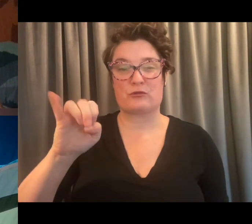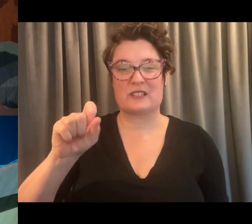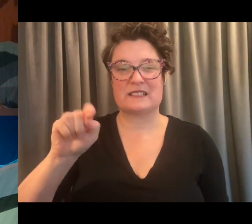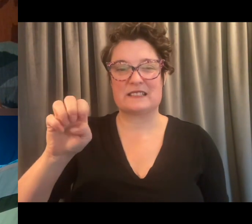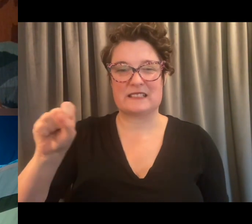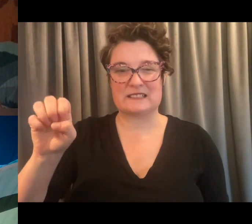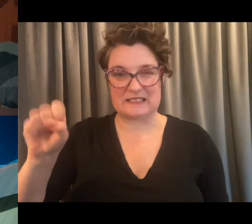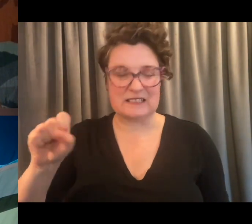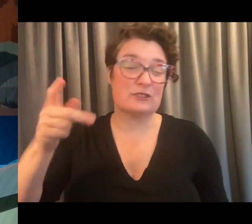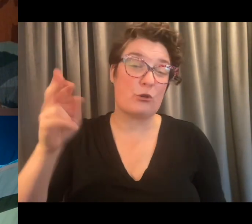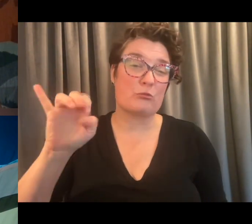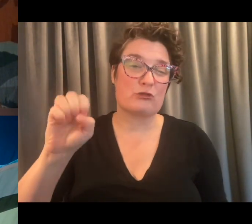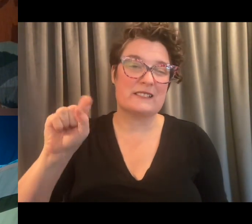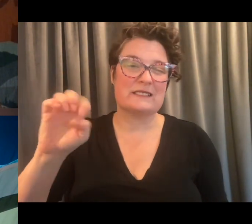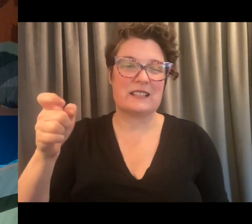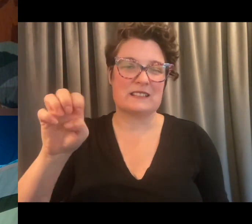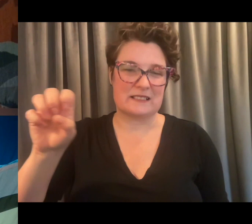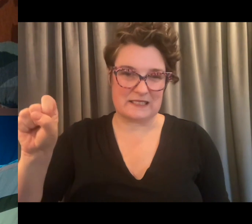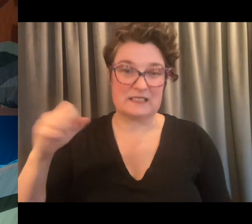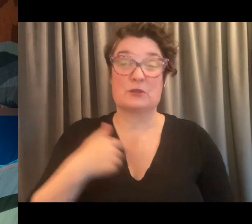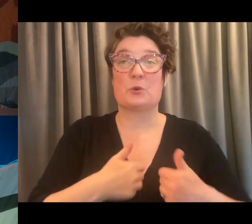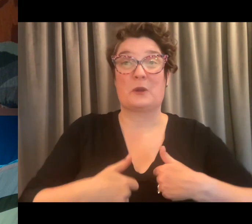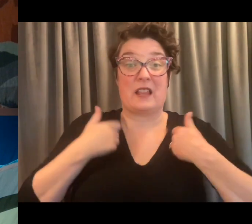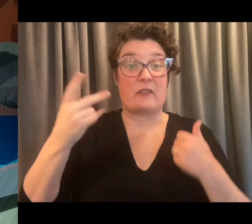We live in the Pacific Northwest on Squaxin land, also known as